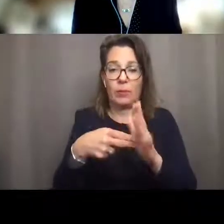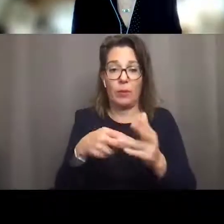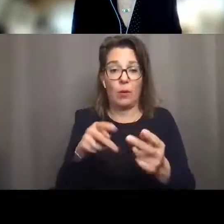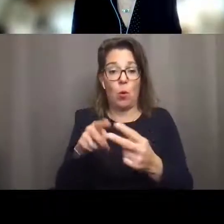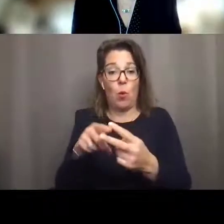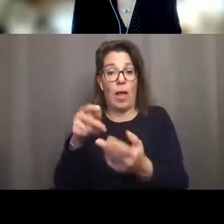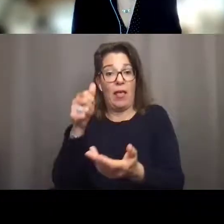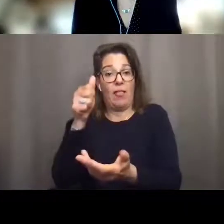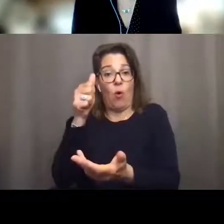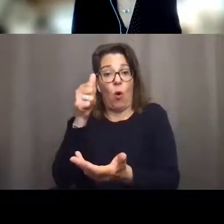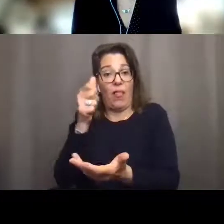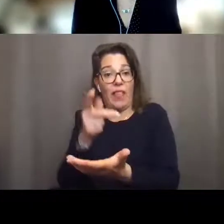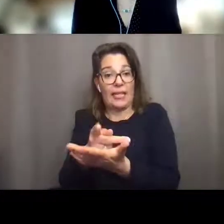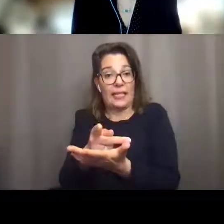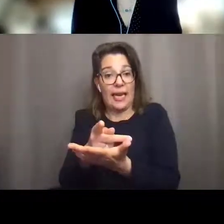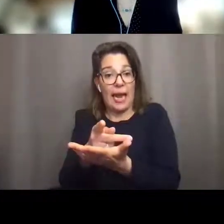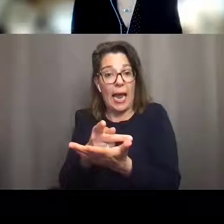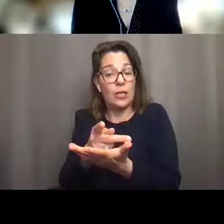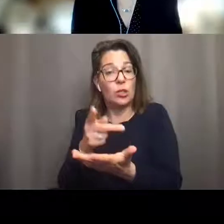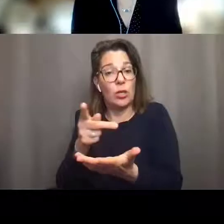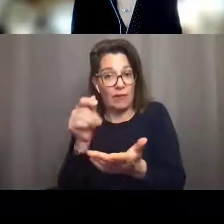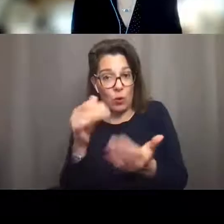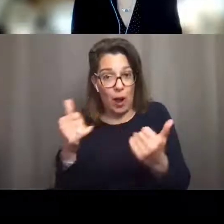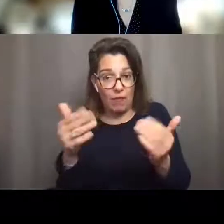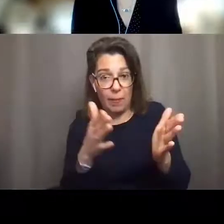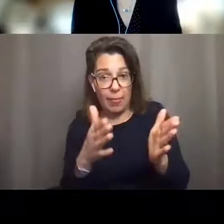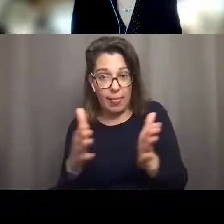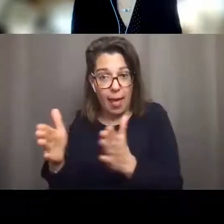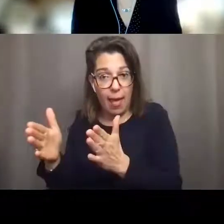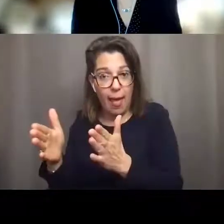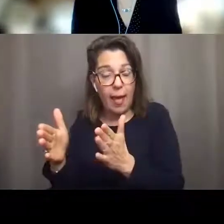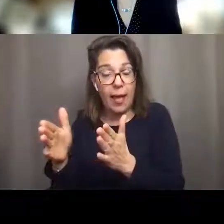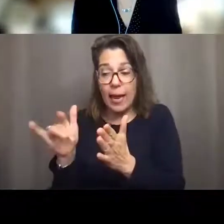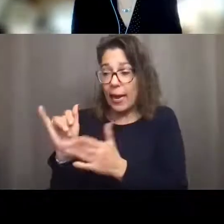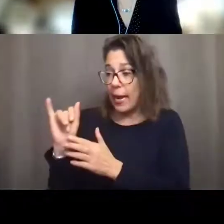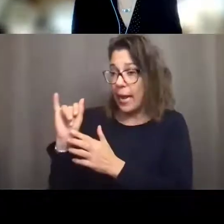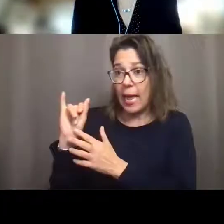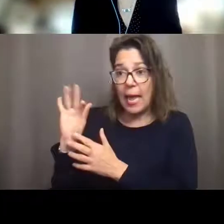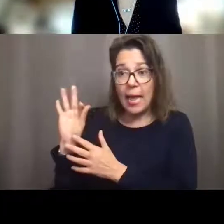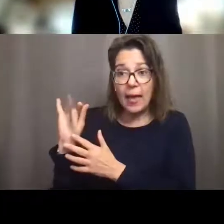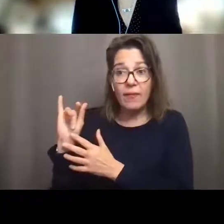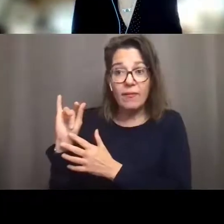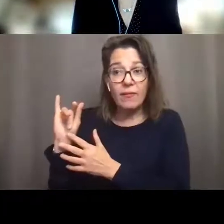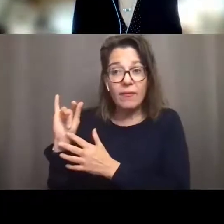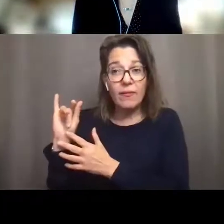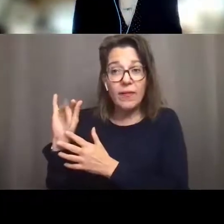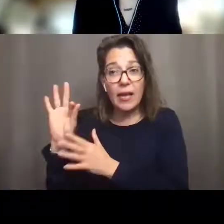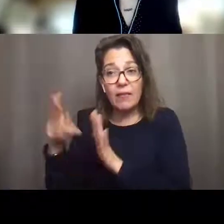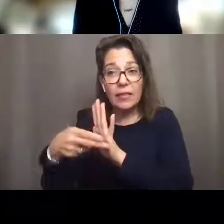the authentication plan is that if it's marked as unacceptable,